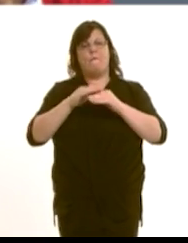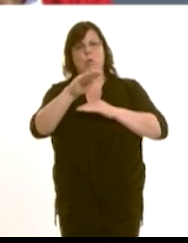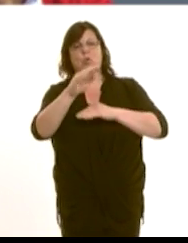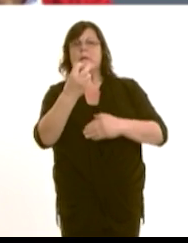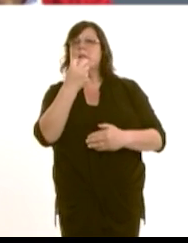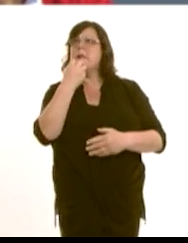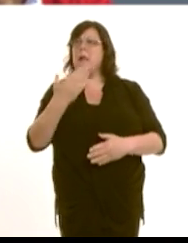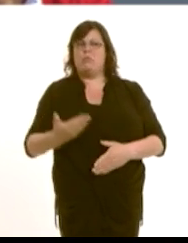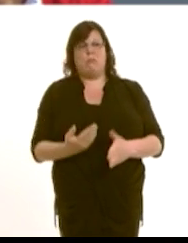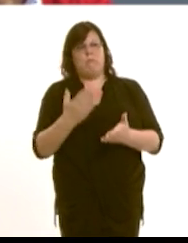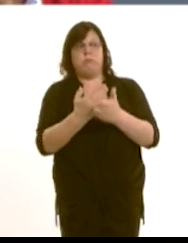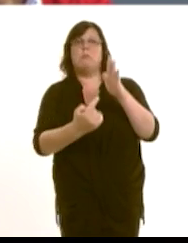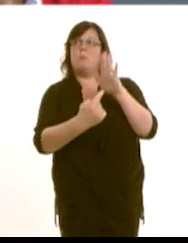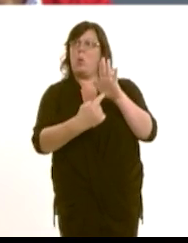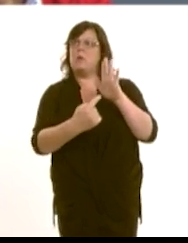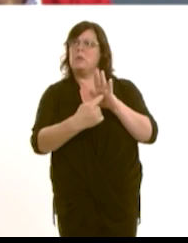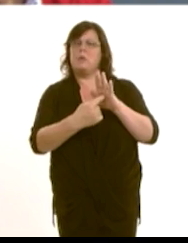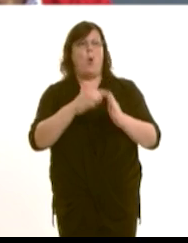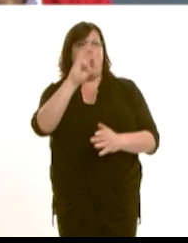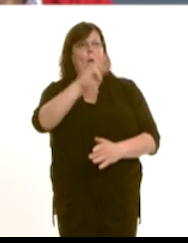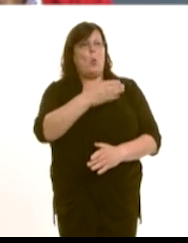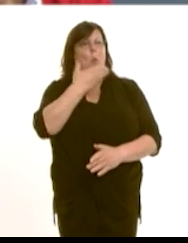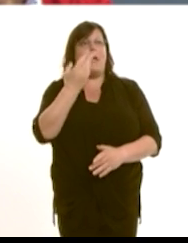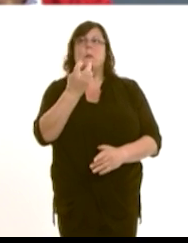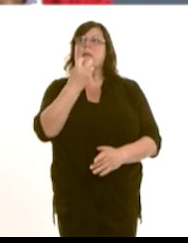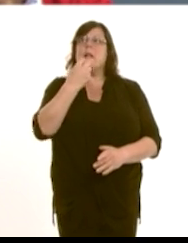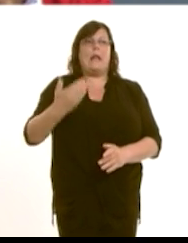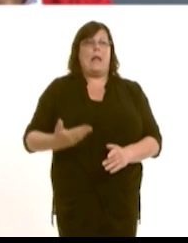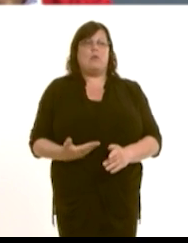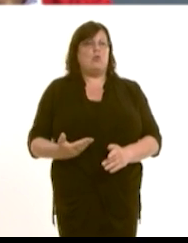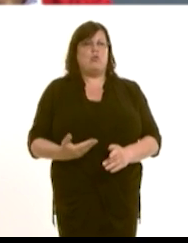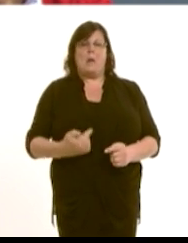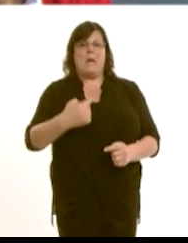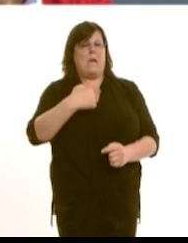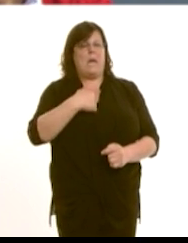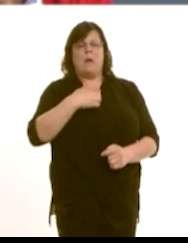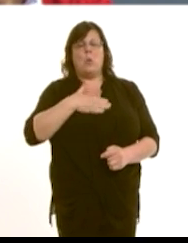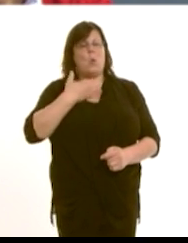Wales without a steel industry is not a Wales that I am prepared to contemplate.